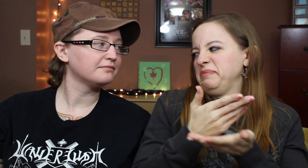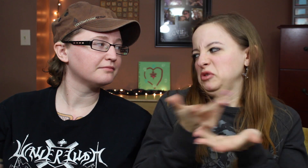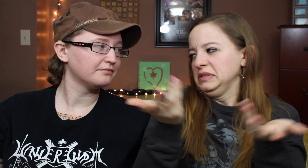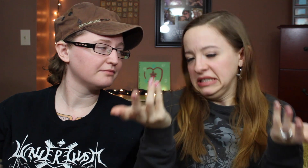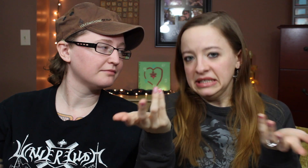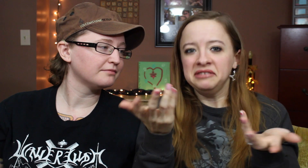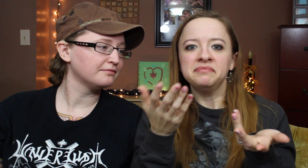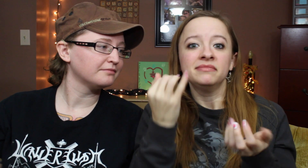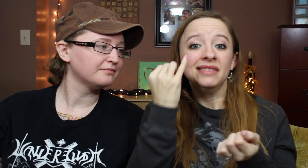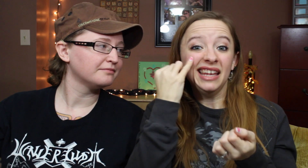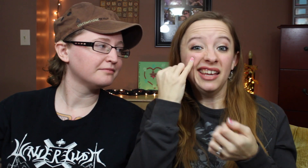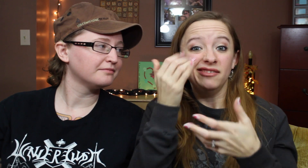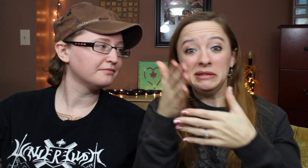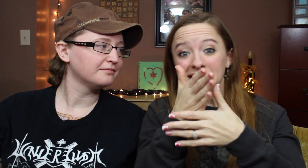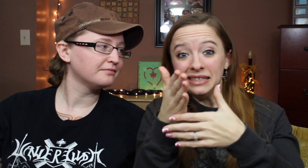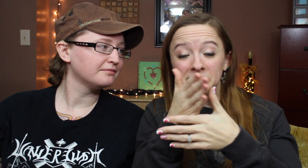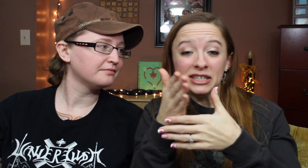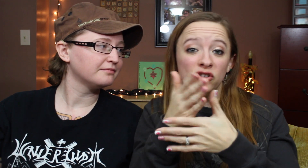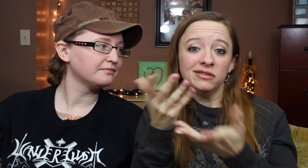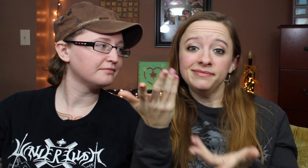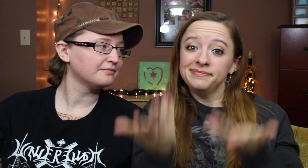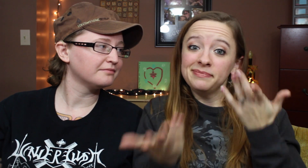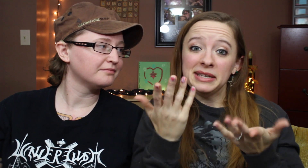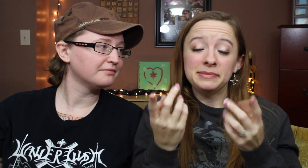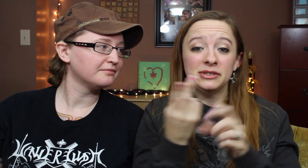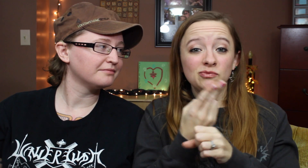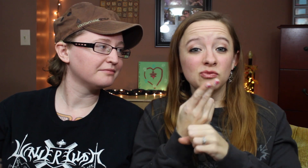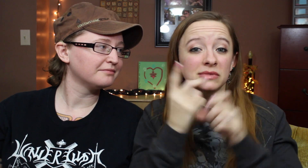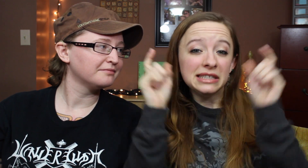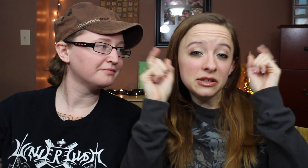you can enjoy music in the "regular" so to speak way. Umm if